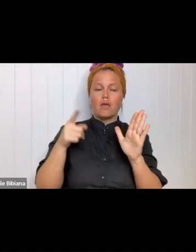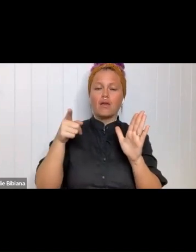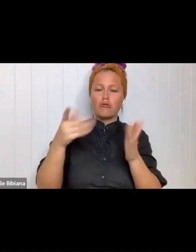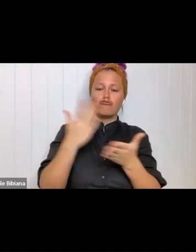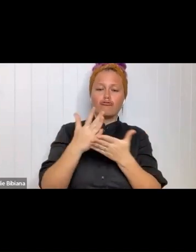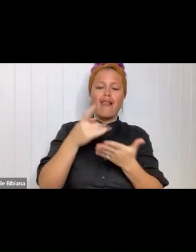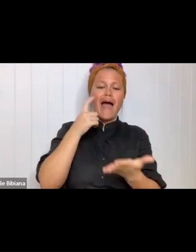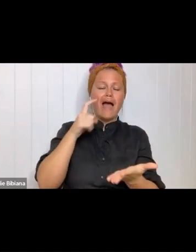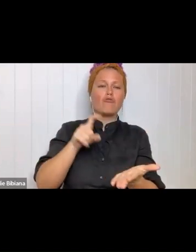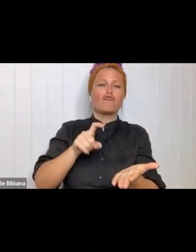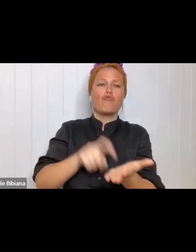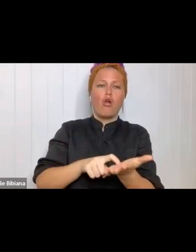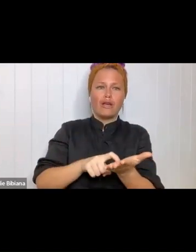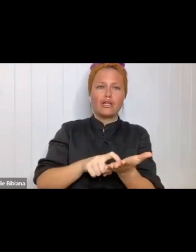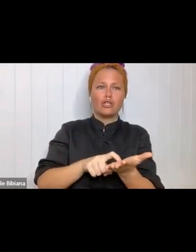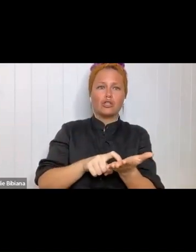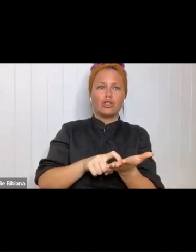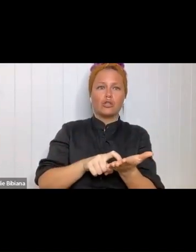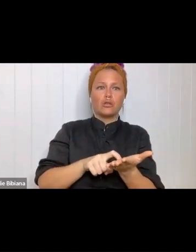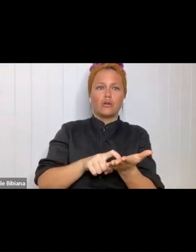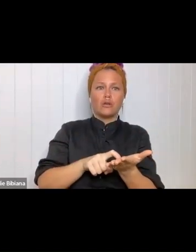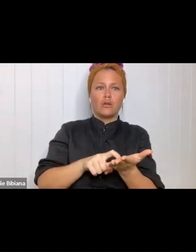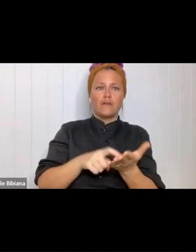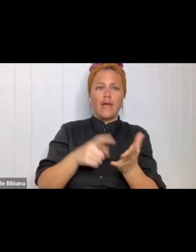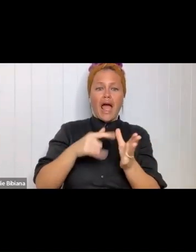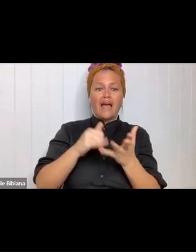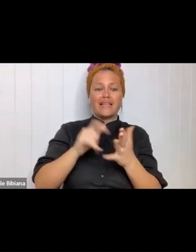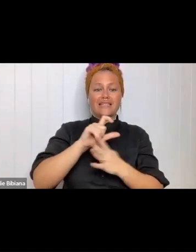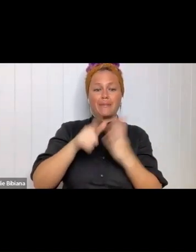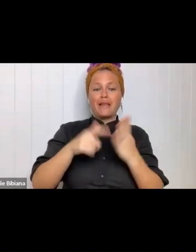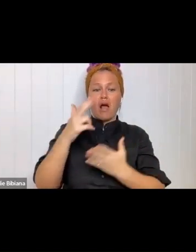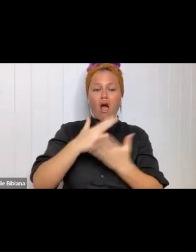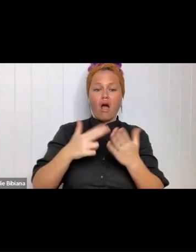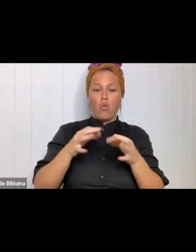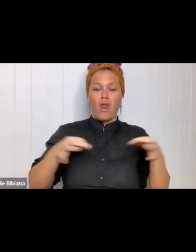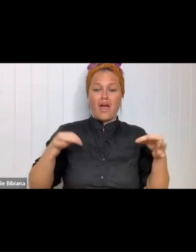that, as a disability organization, it needed to be